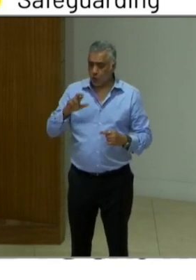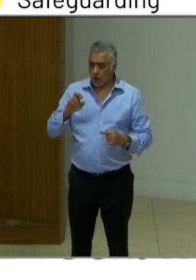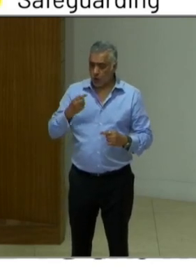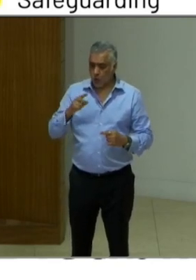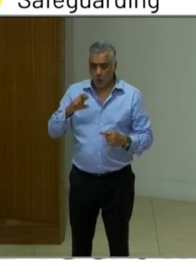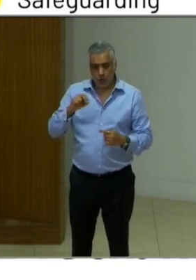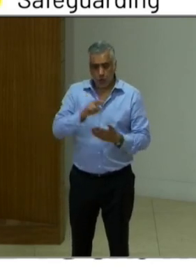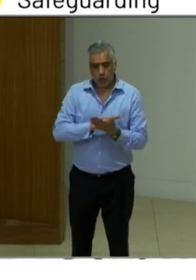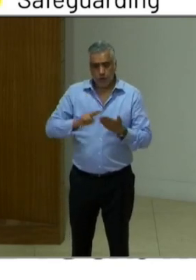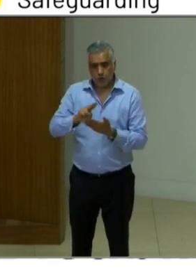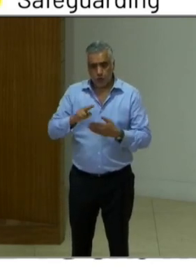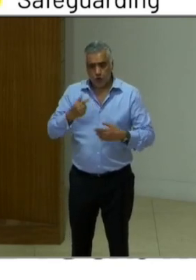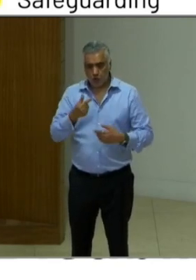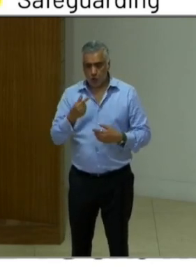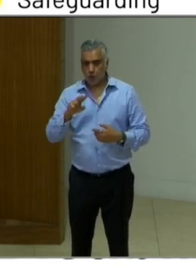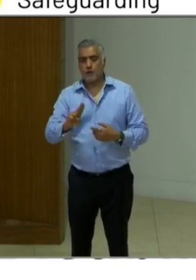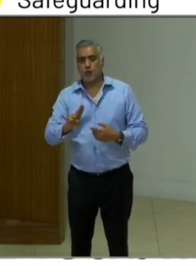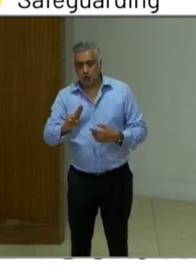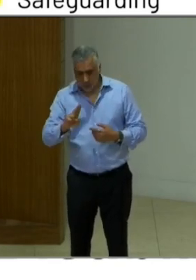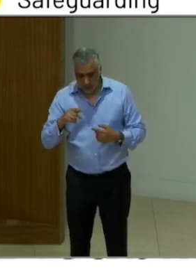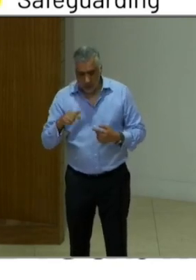the gathering of safeguarding personnel,